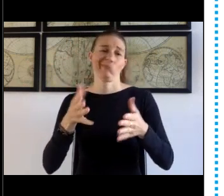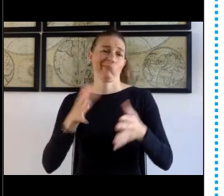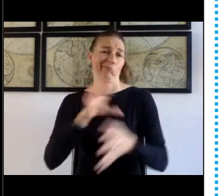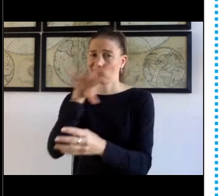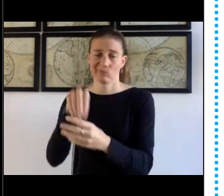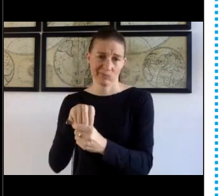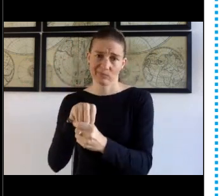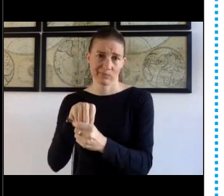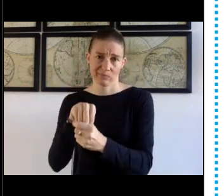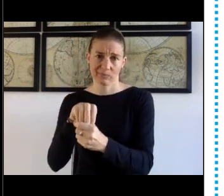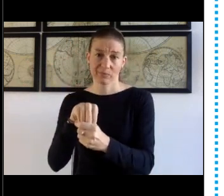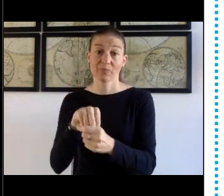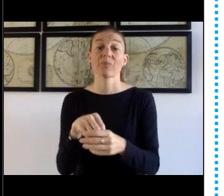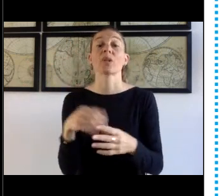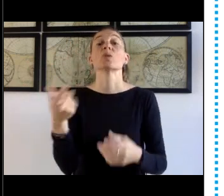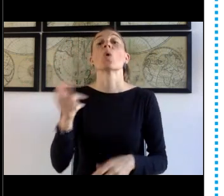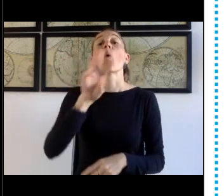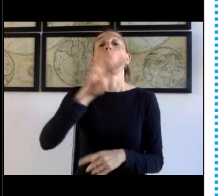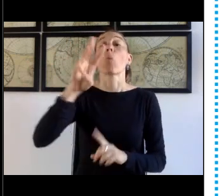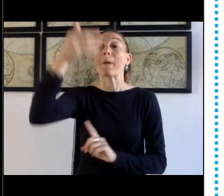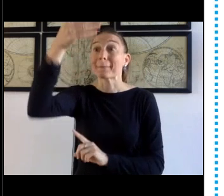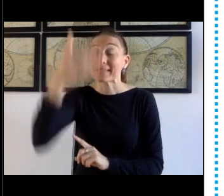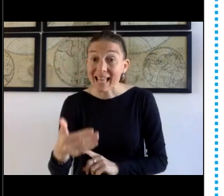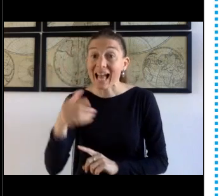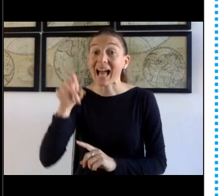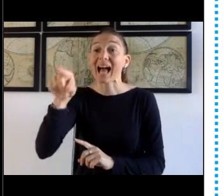it's the websites and web applications of transport services.